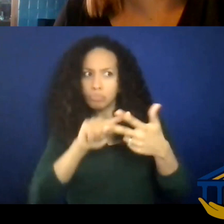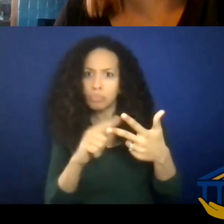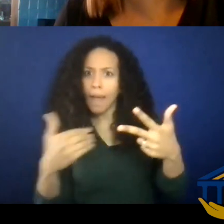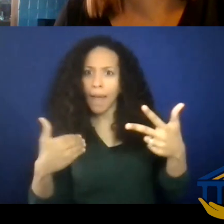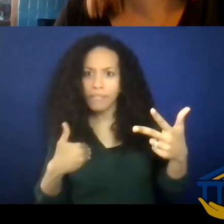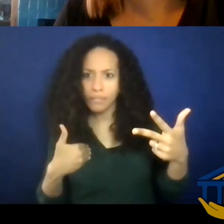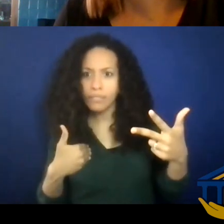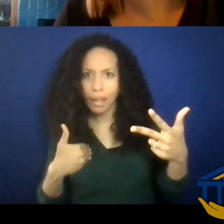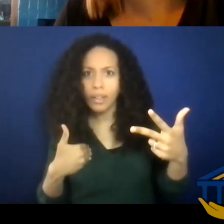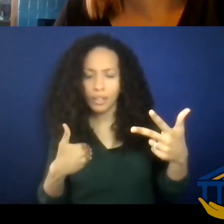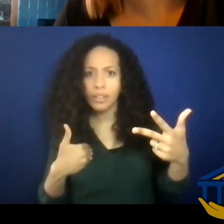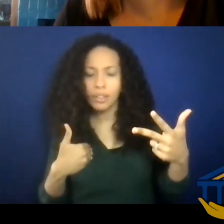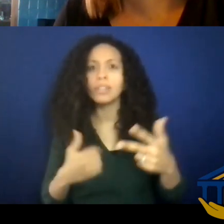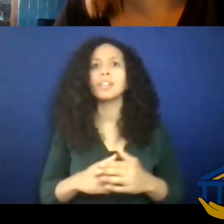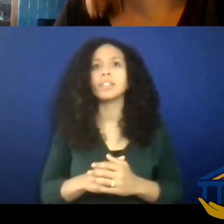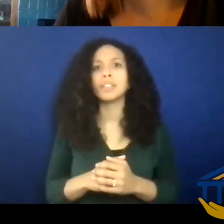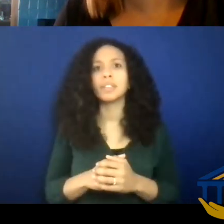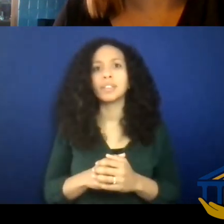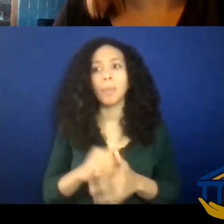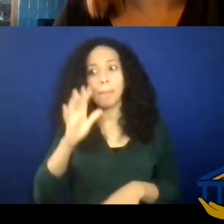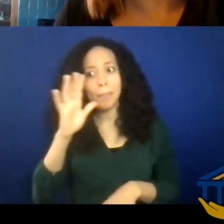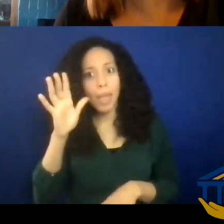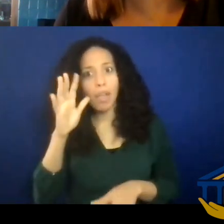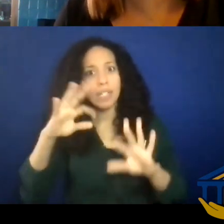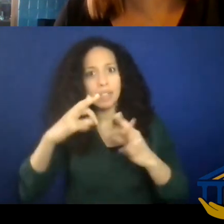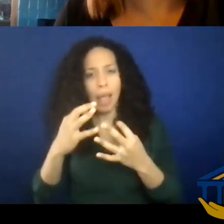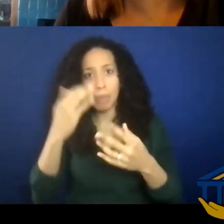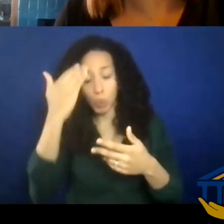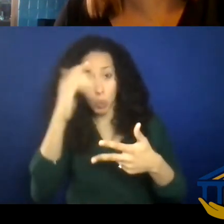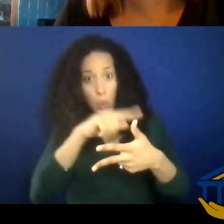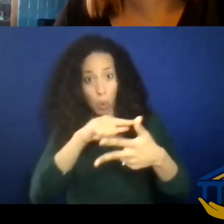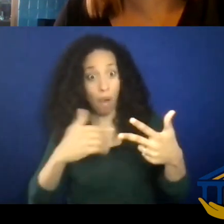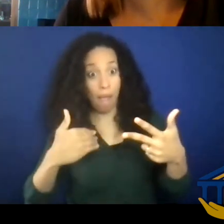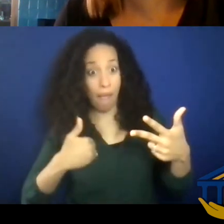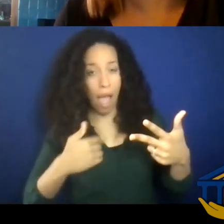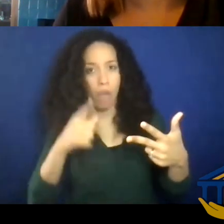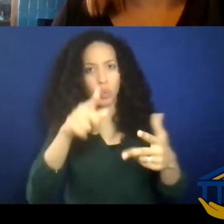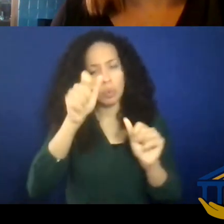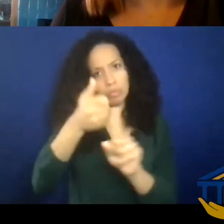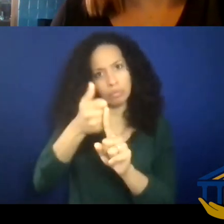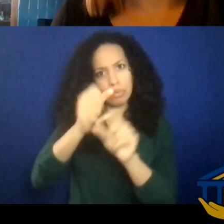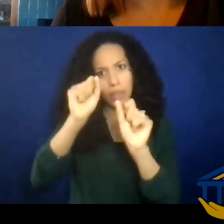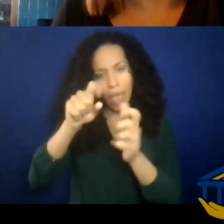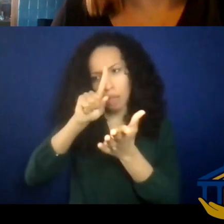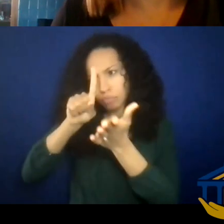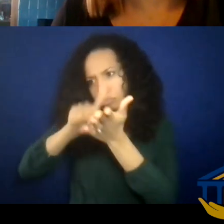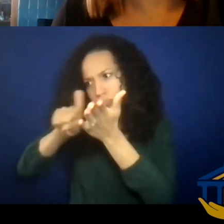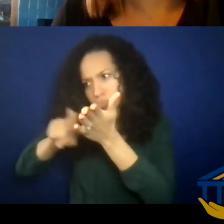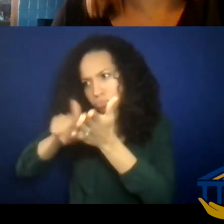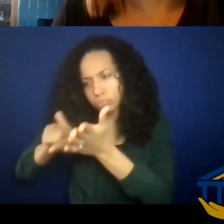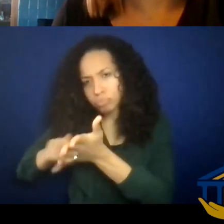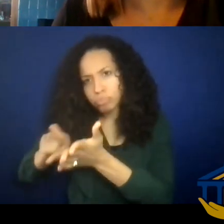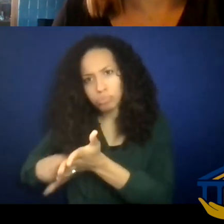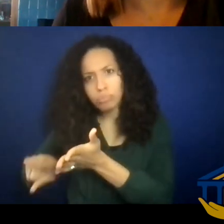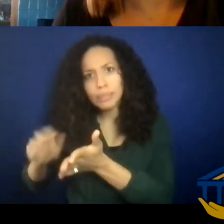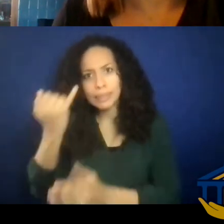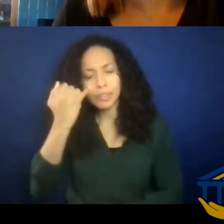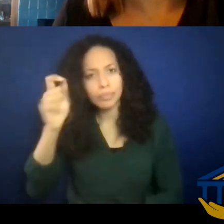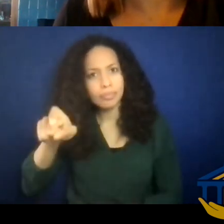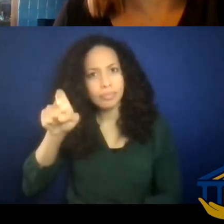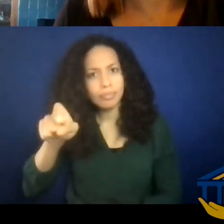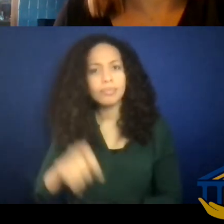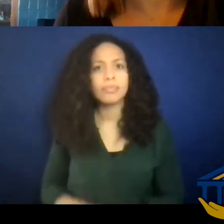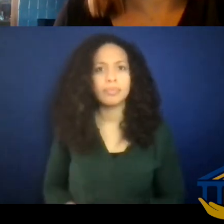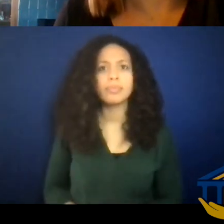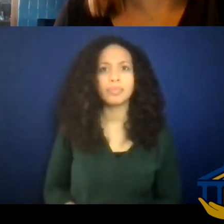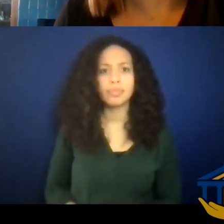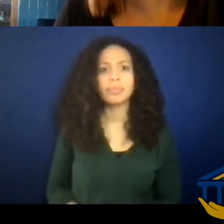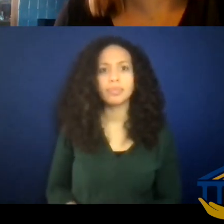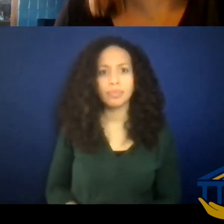parents and families you can look them up and research them as necessary. And so the,